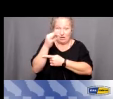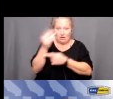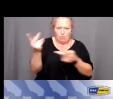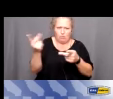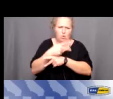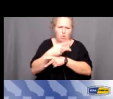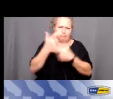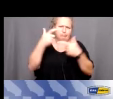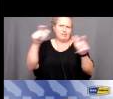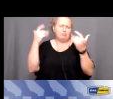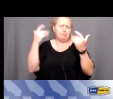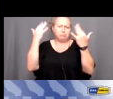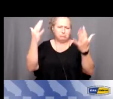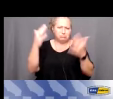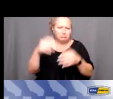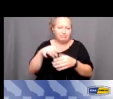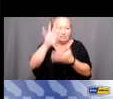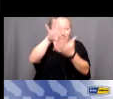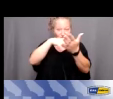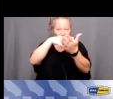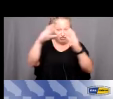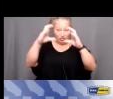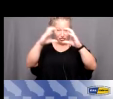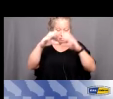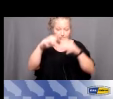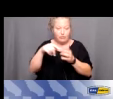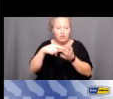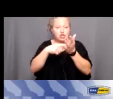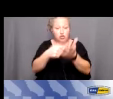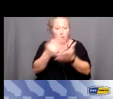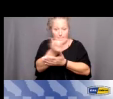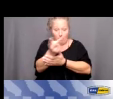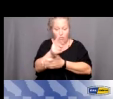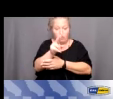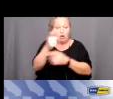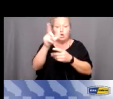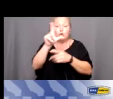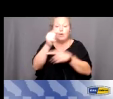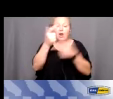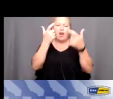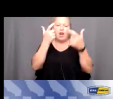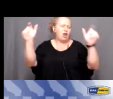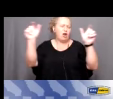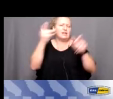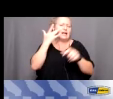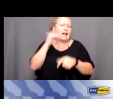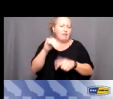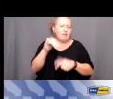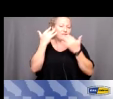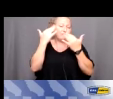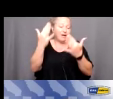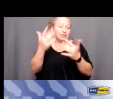these pie charts both show the 20 largest California wildfires by acres burned,